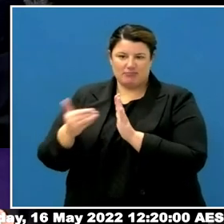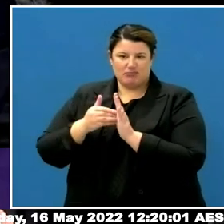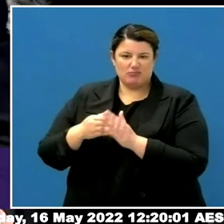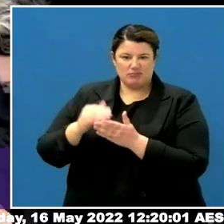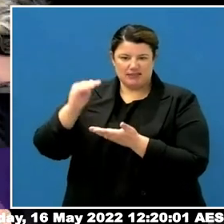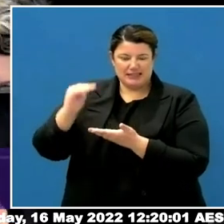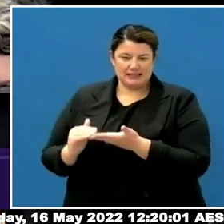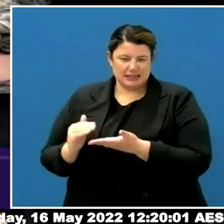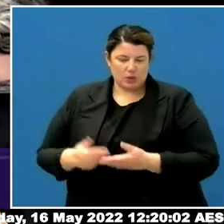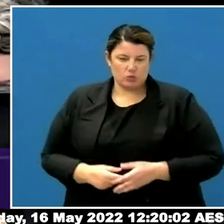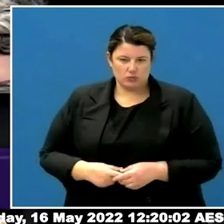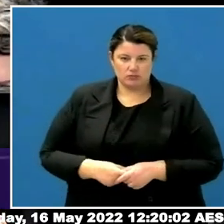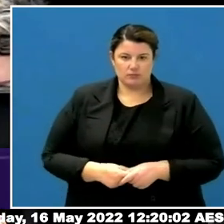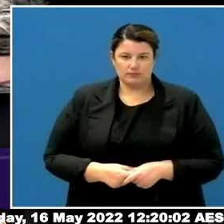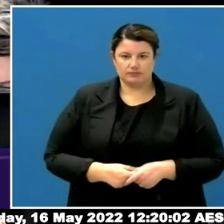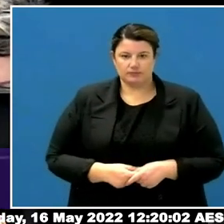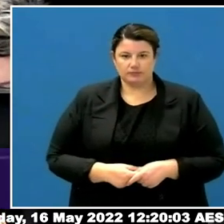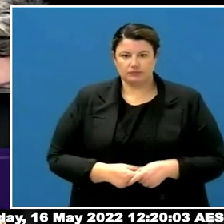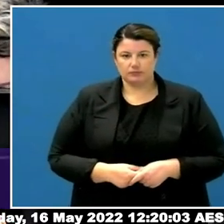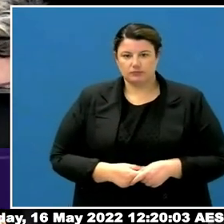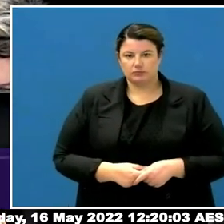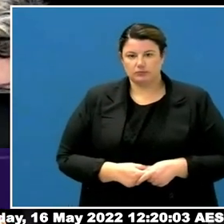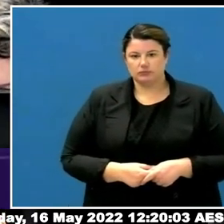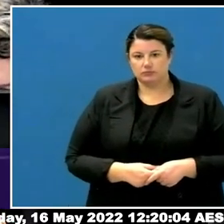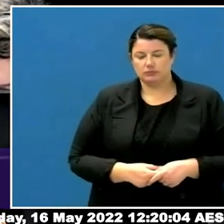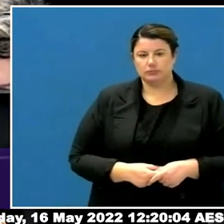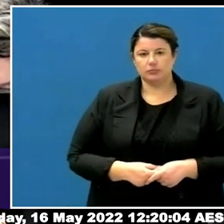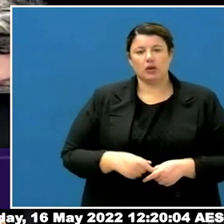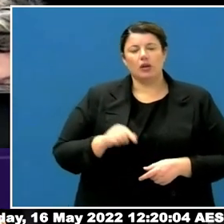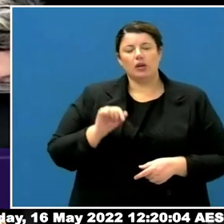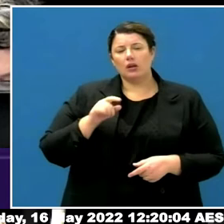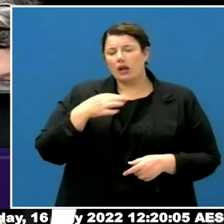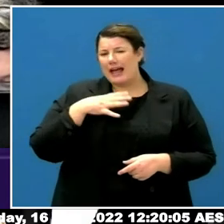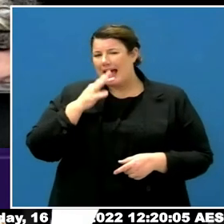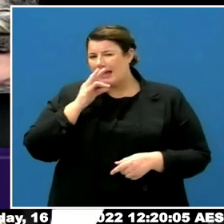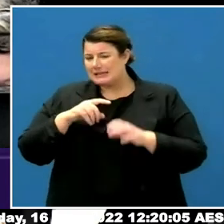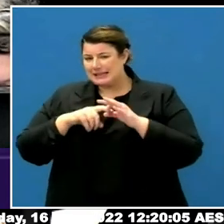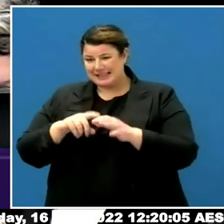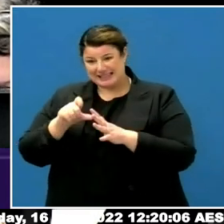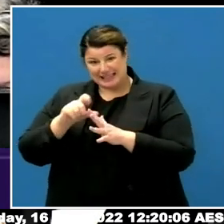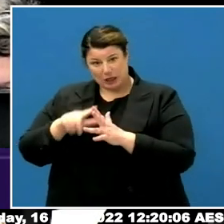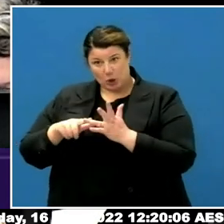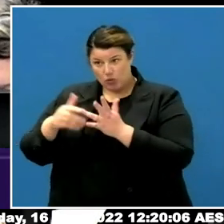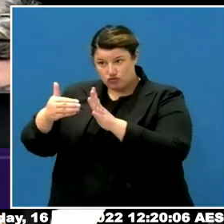Did the CEO, to your knowledge, respond to that email? Not to my knowledge, no.